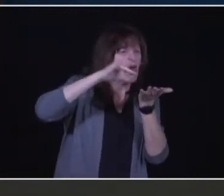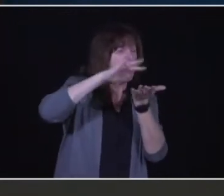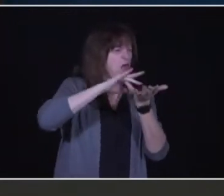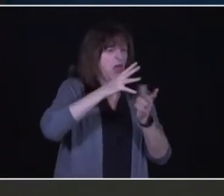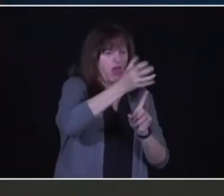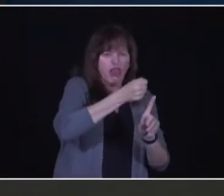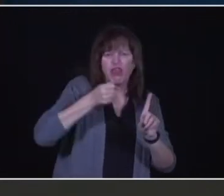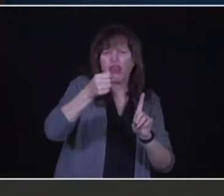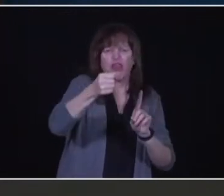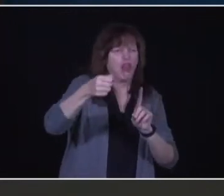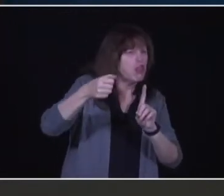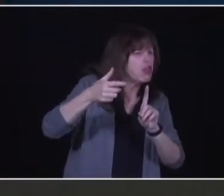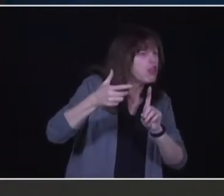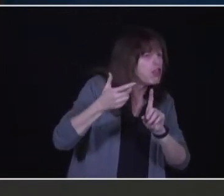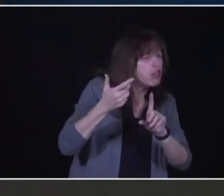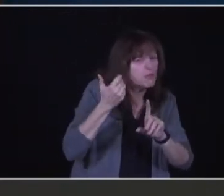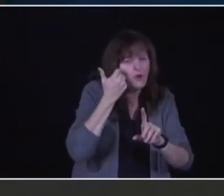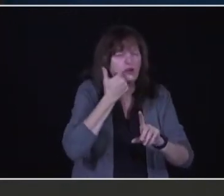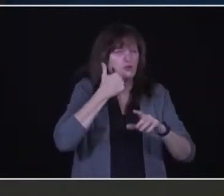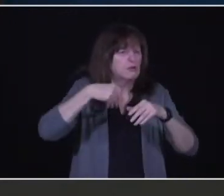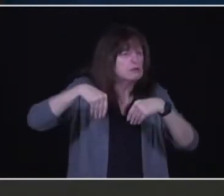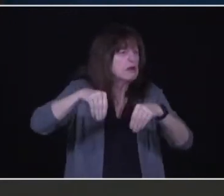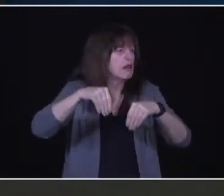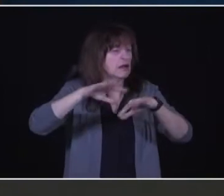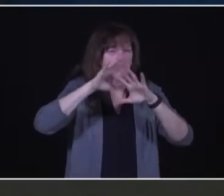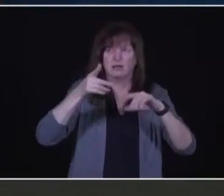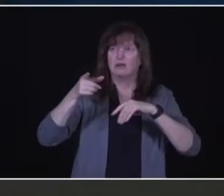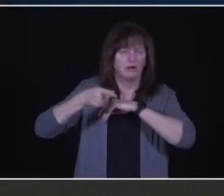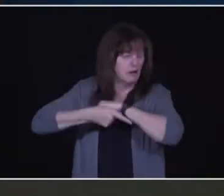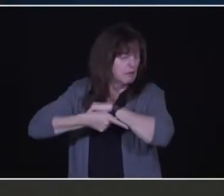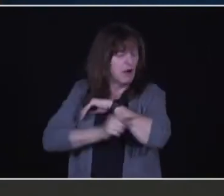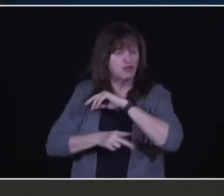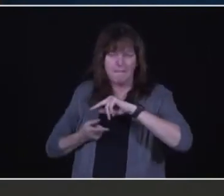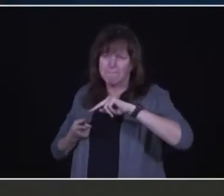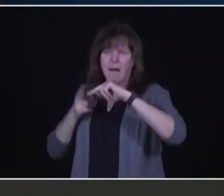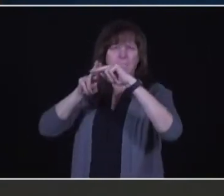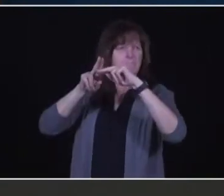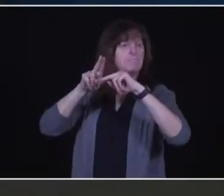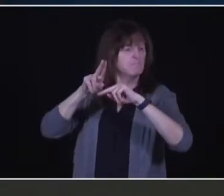And clarifies how police services can access